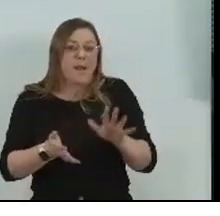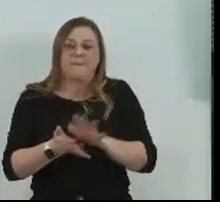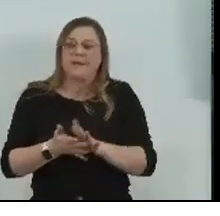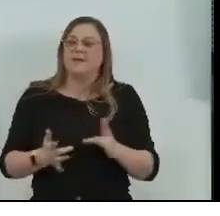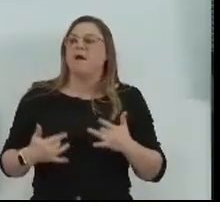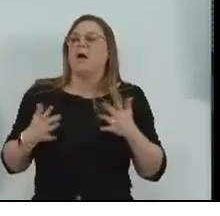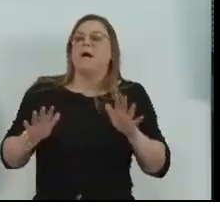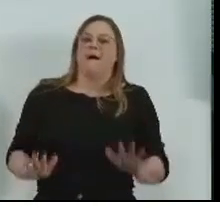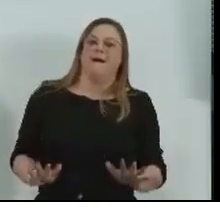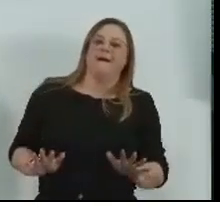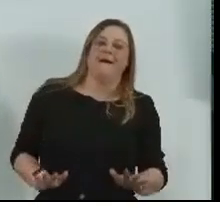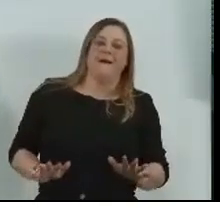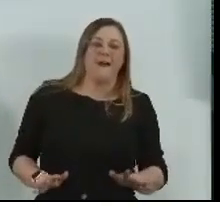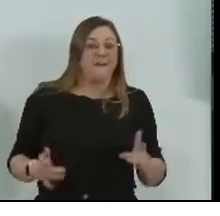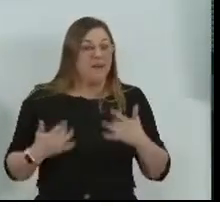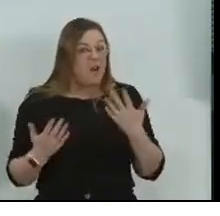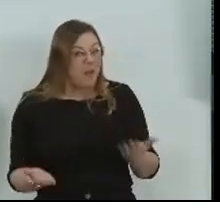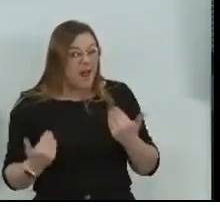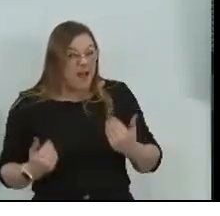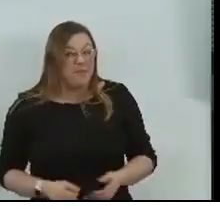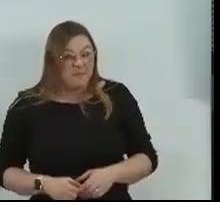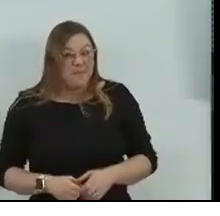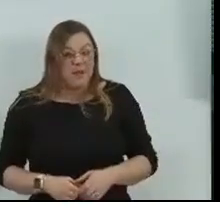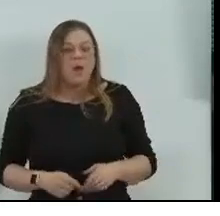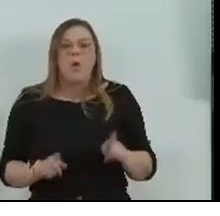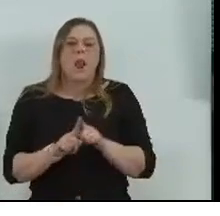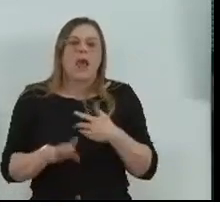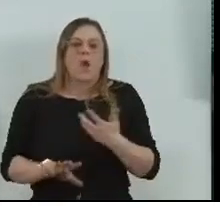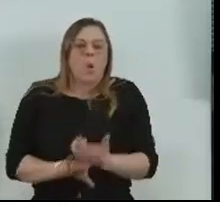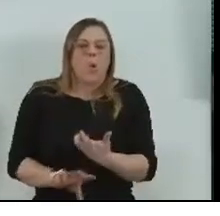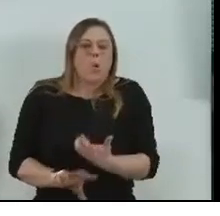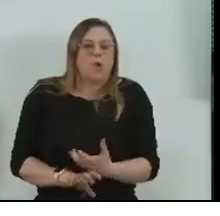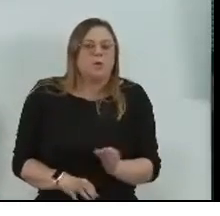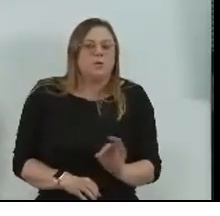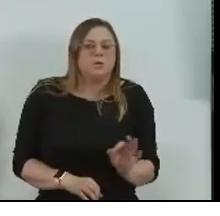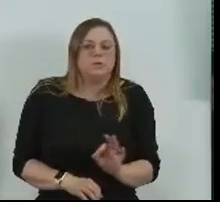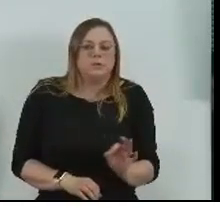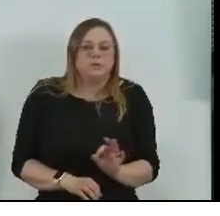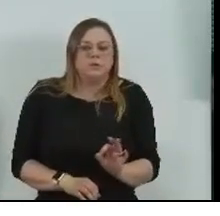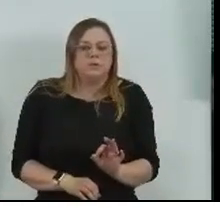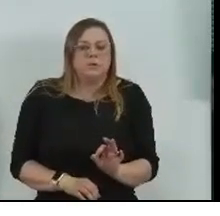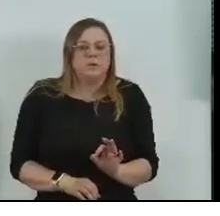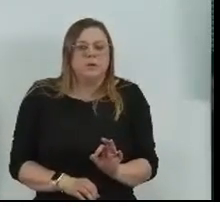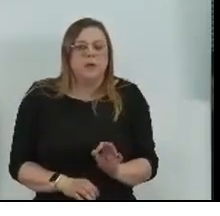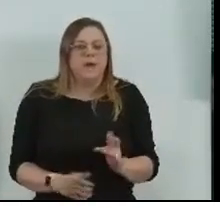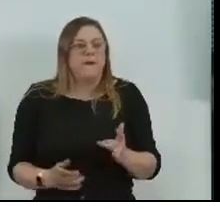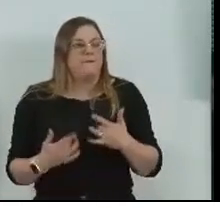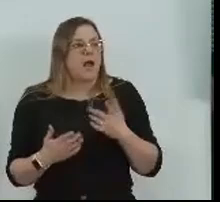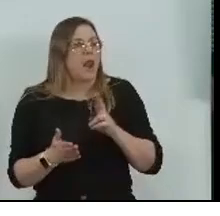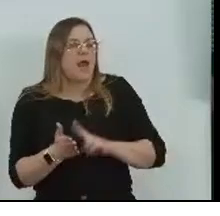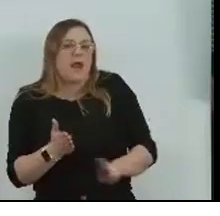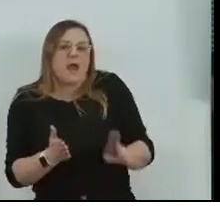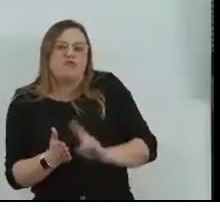I felt so welcome and it wasn't like awkwardness or anything. I think so I would just so natural of it chatting to people just like,